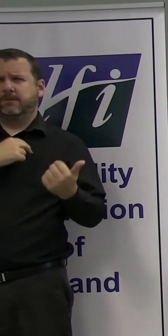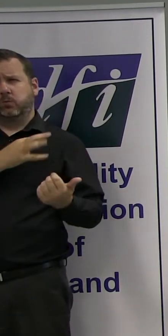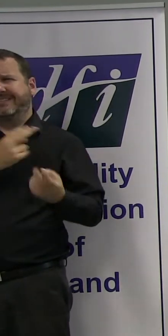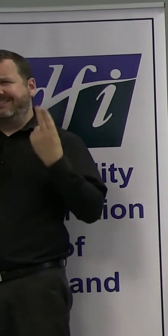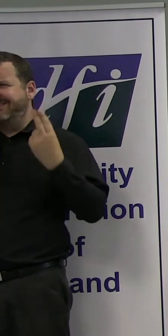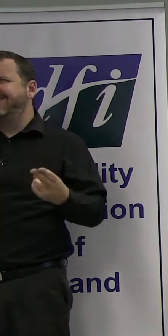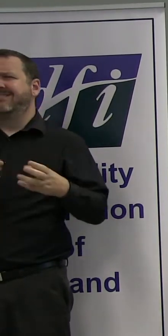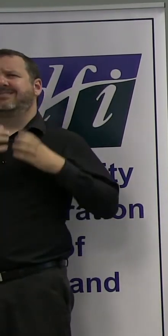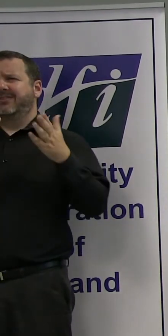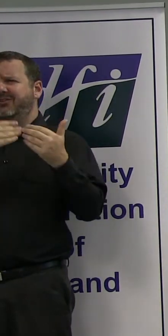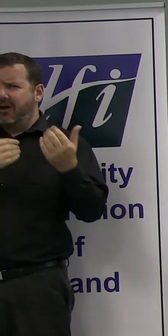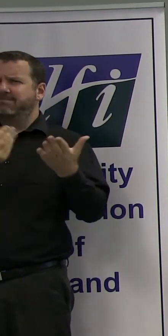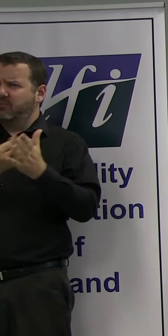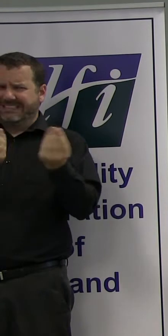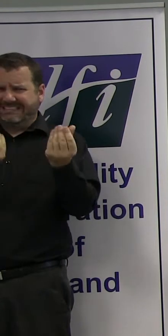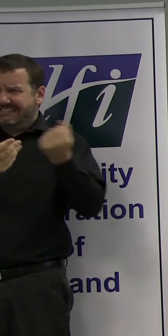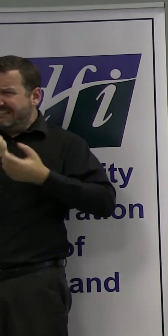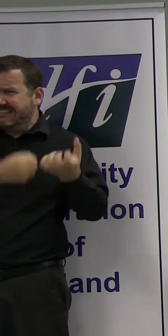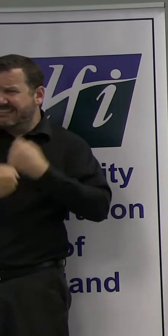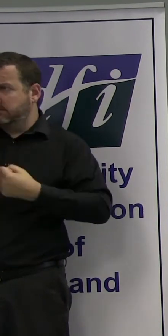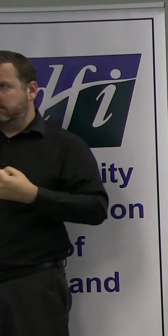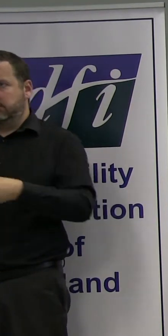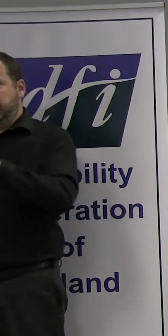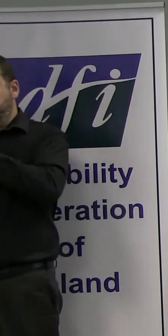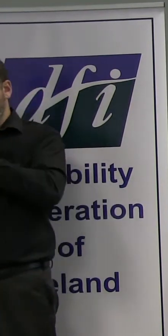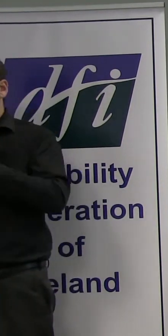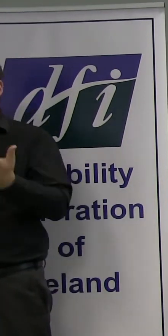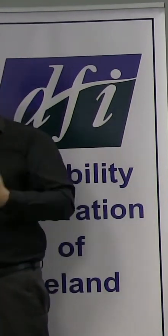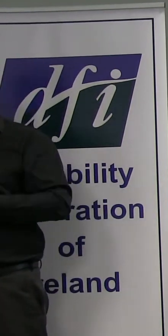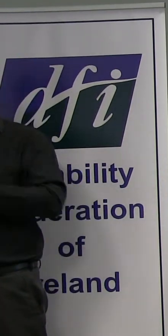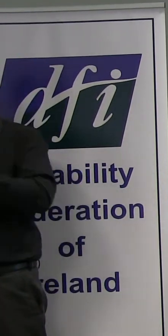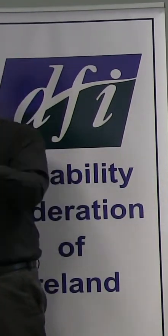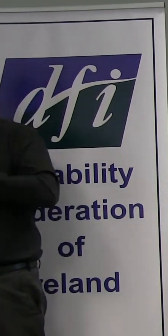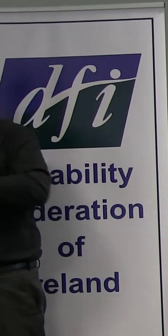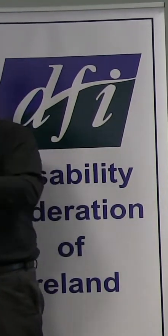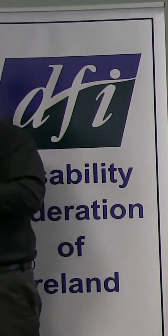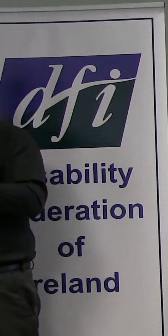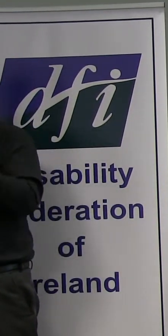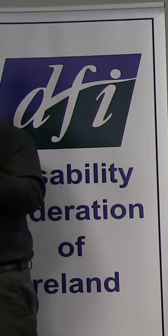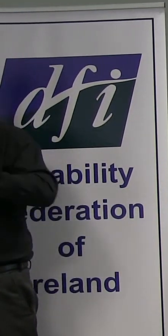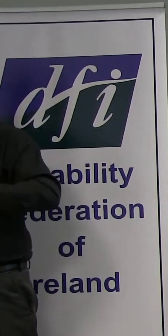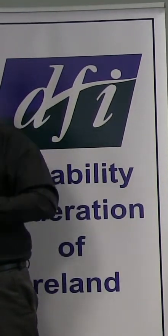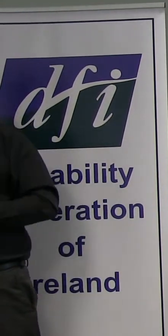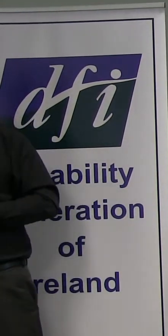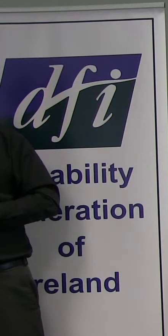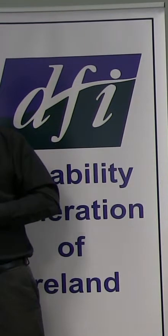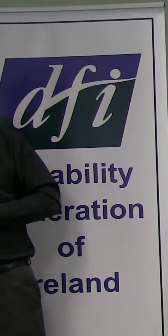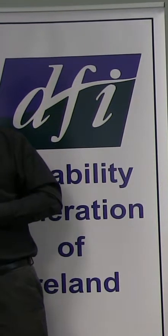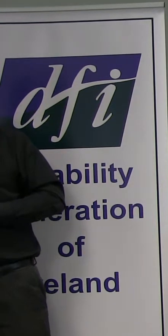and so is easy pickings but it all came from that the public and financial control is transparency is an issue of people